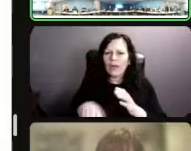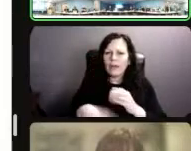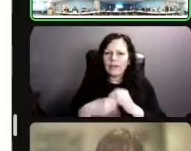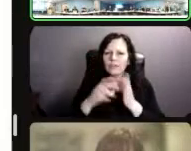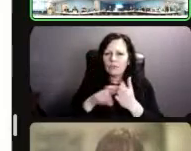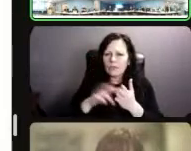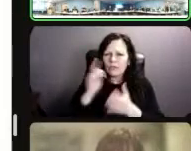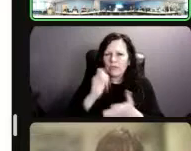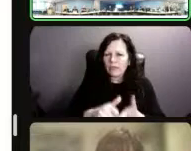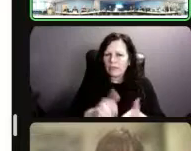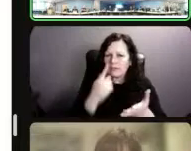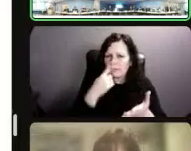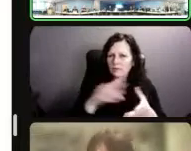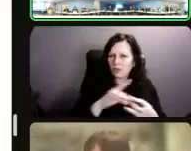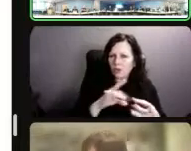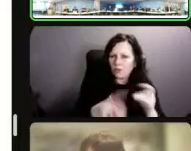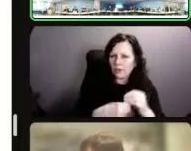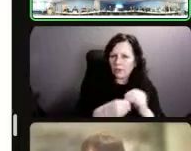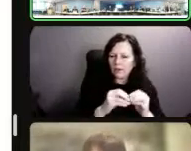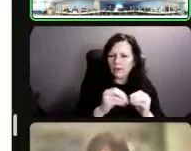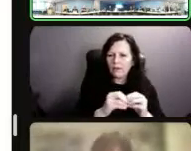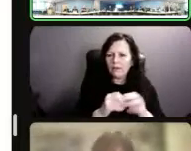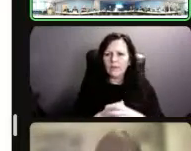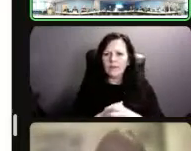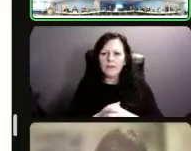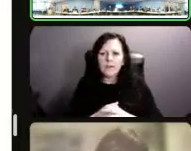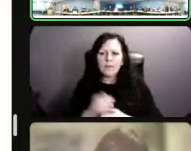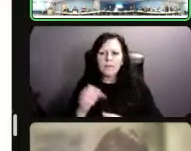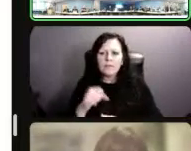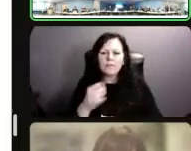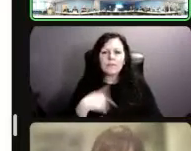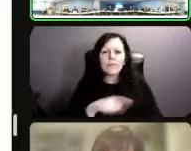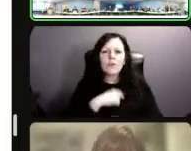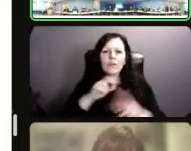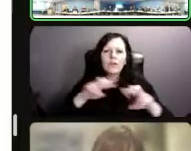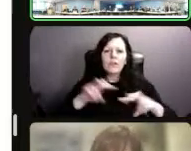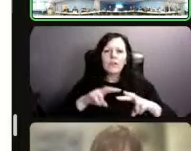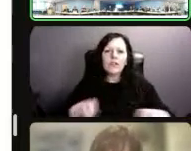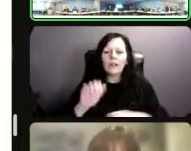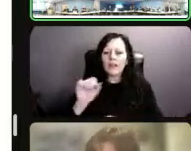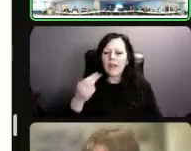I MEAN I KNOW YOU DO EXTRA